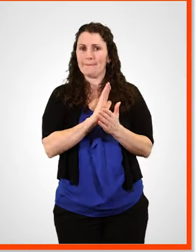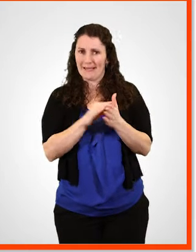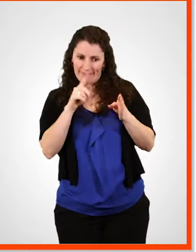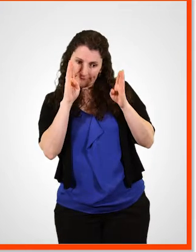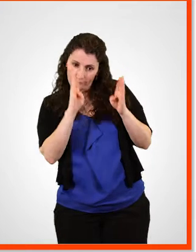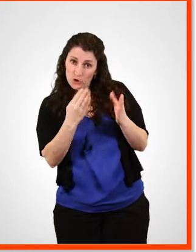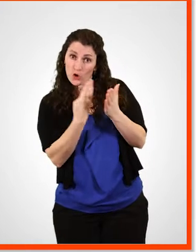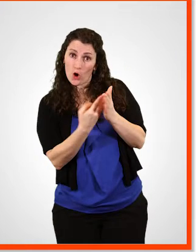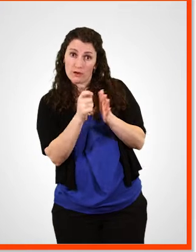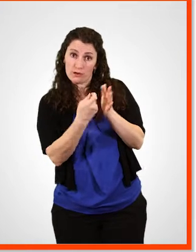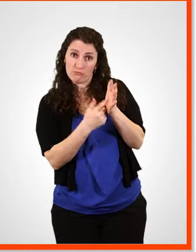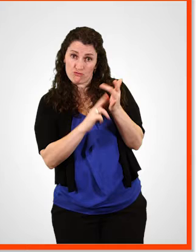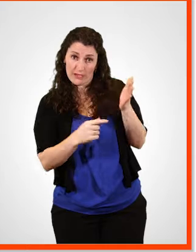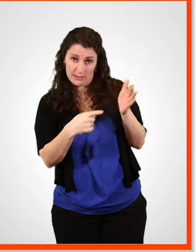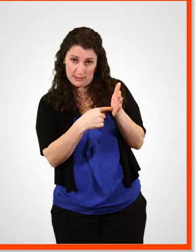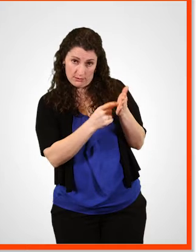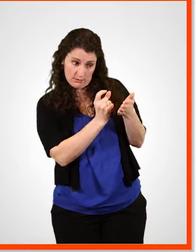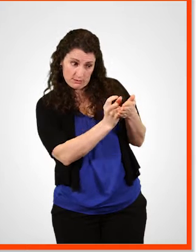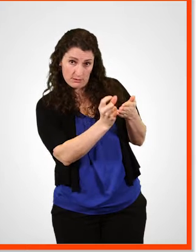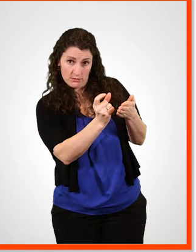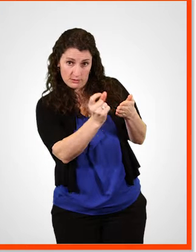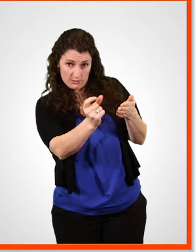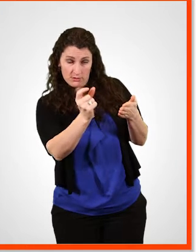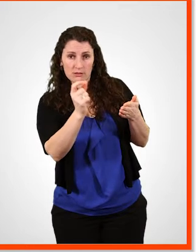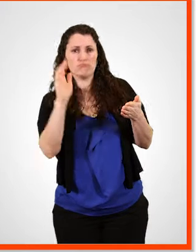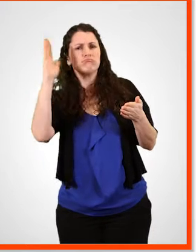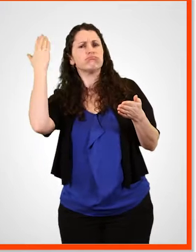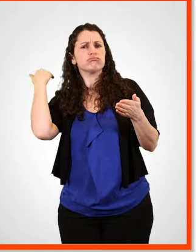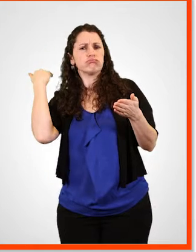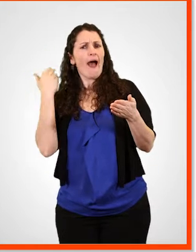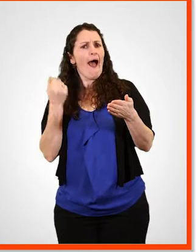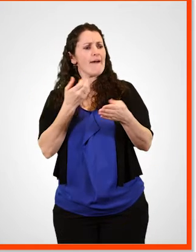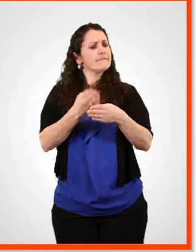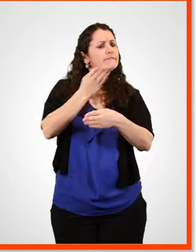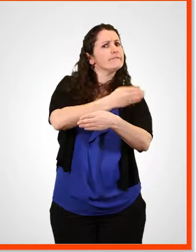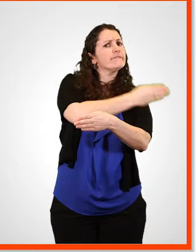And we've seen a strong focus on this in the prior stages, as Connie was just mentioning.